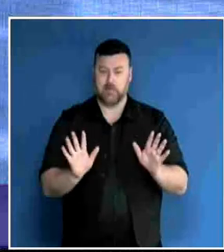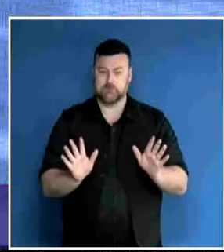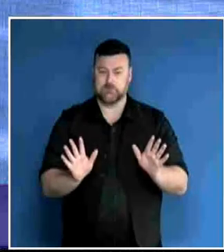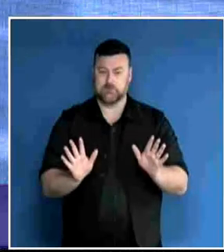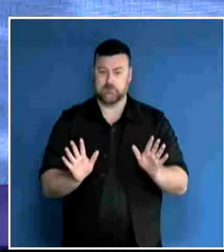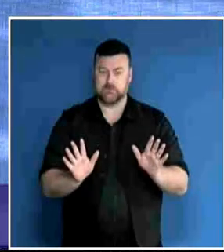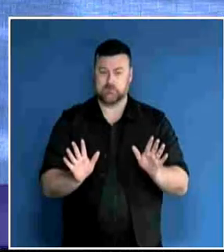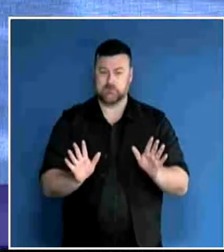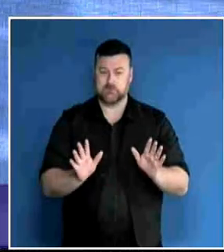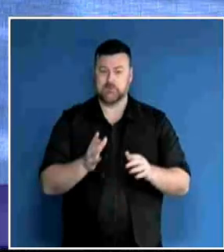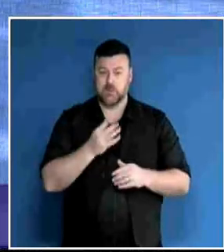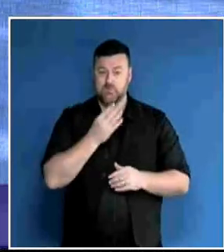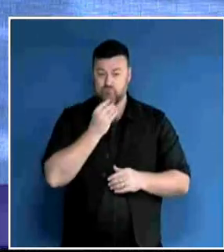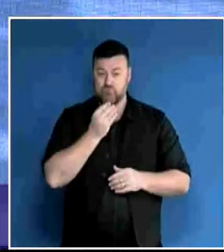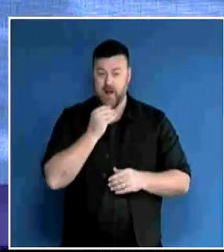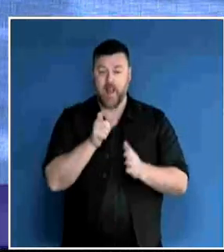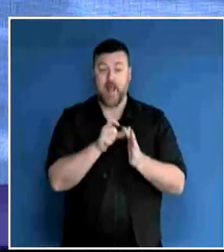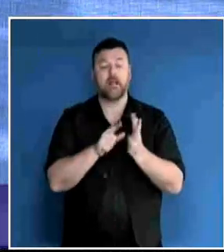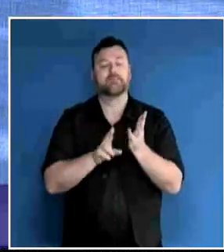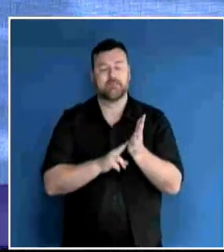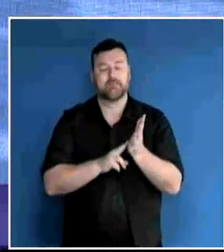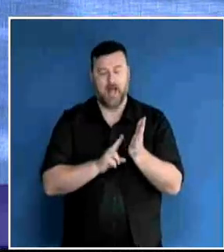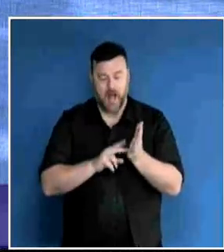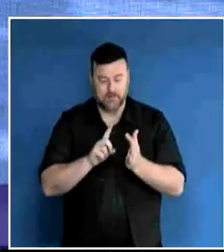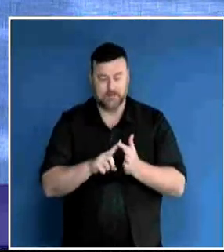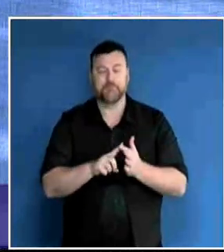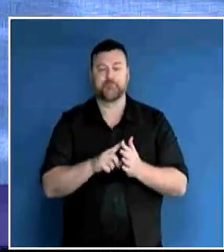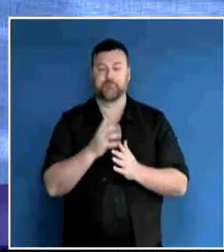participating in - - CHAIR: Reported in volume 6R, as I recall.